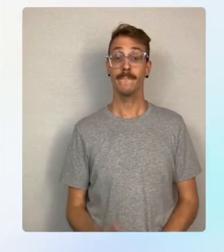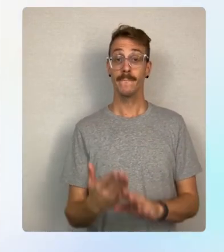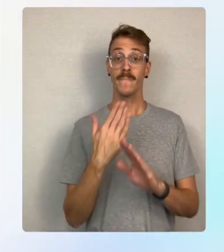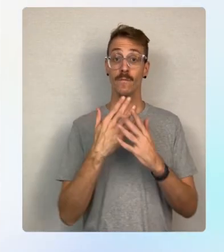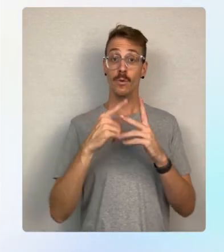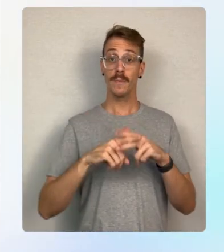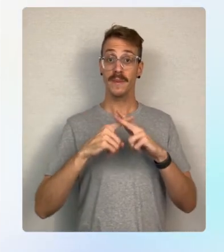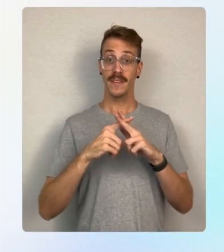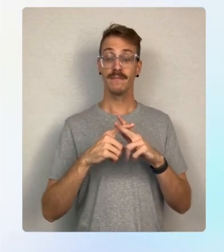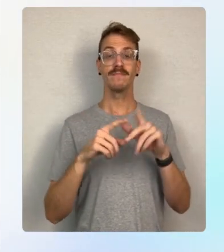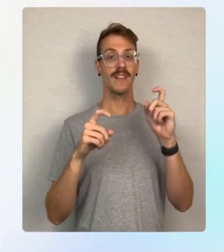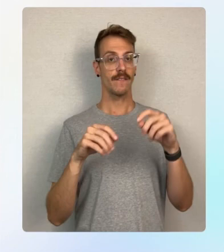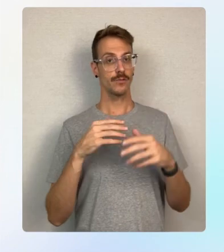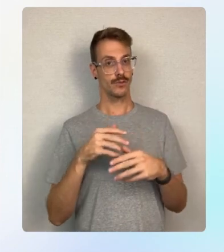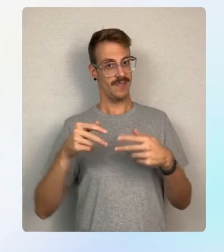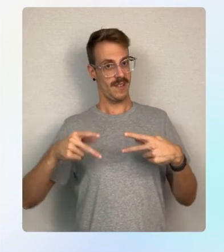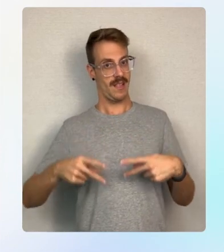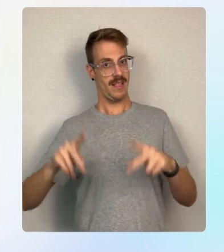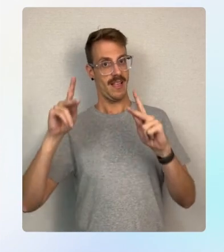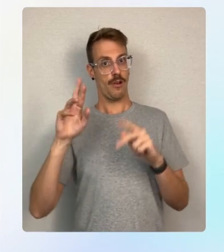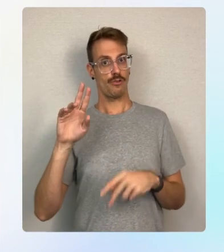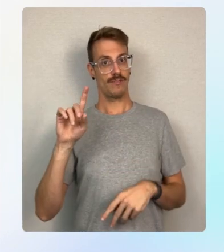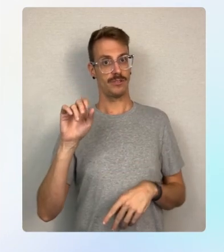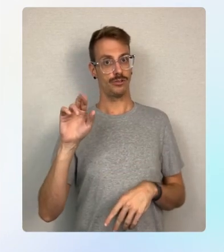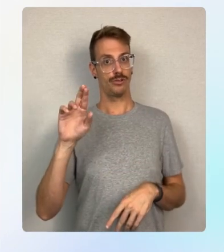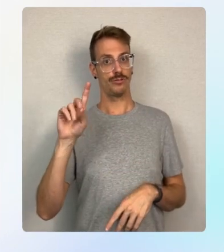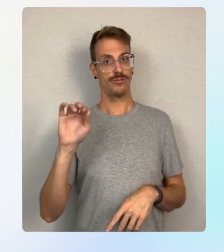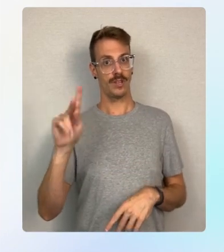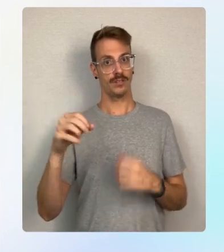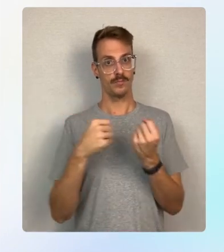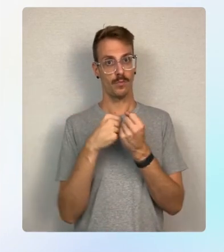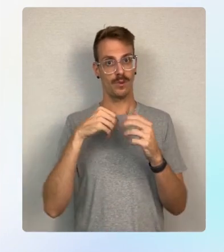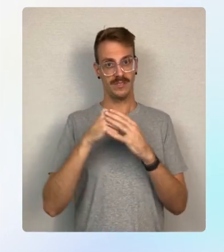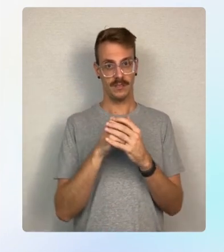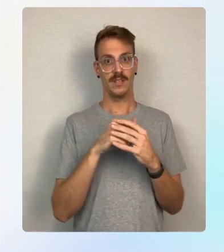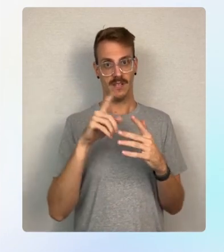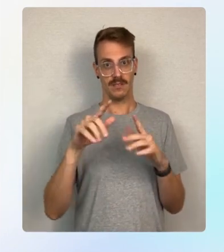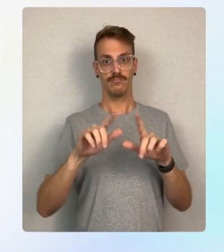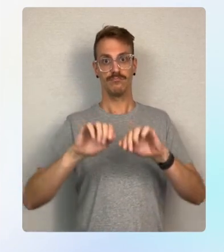Before we begin, we need to enable RenderDoc support in the browser.